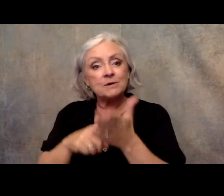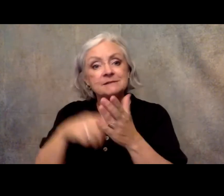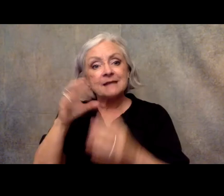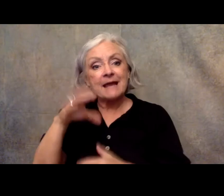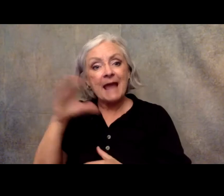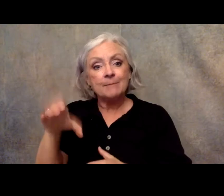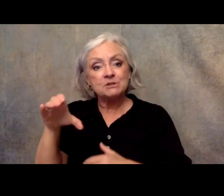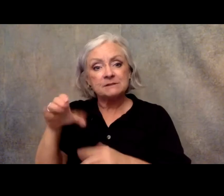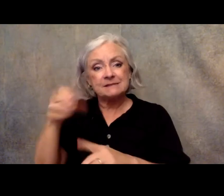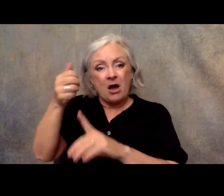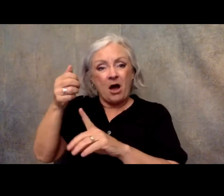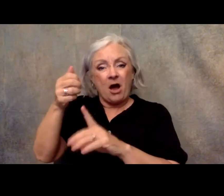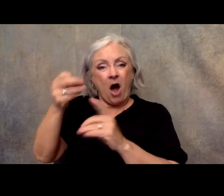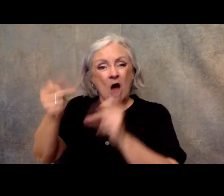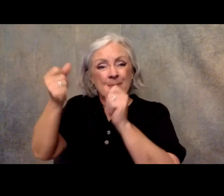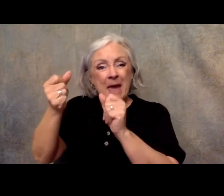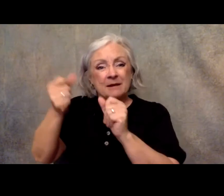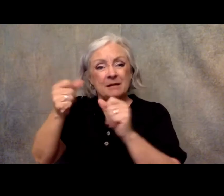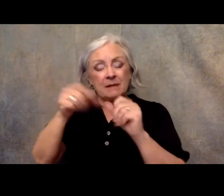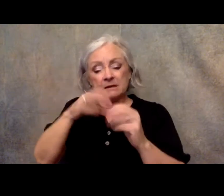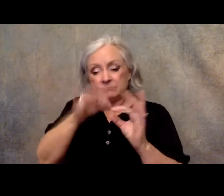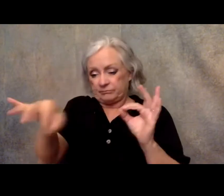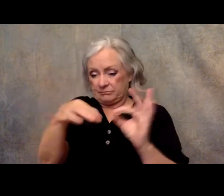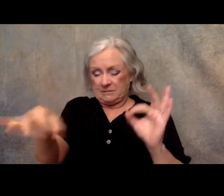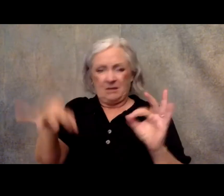generated were really terrible and oftentimes weren't